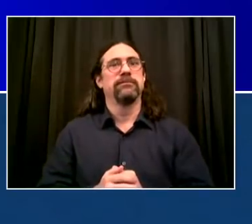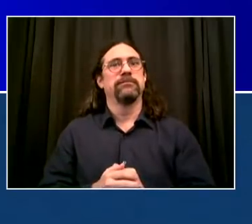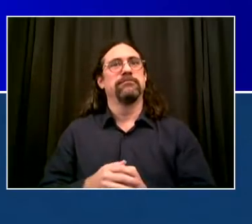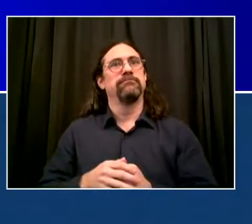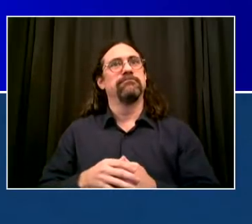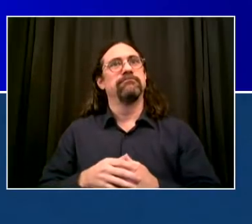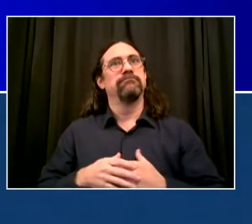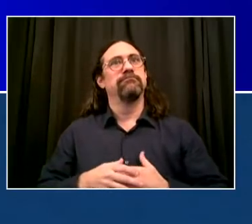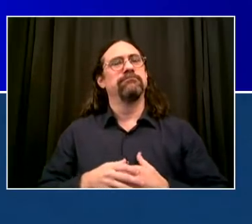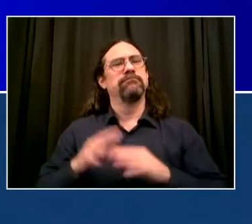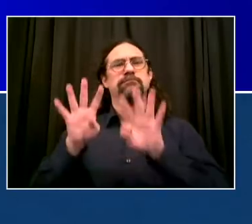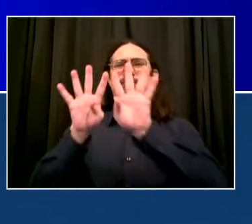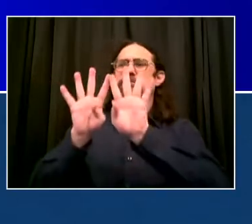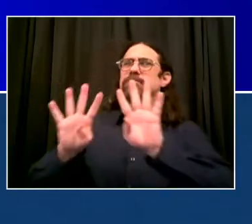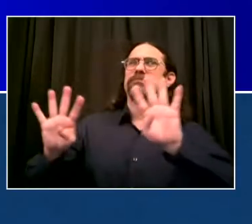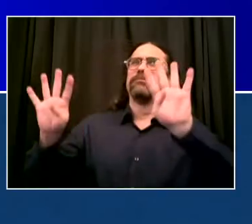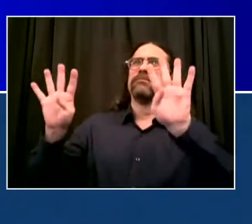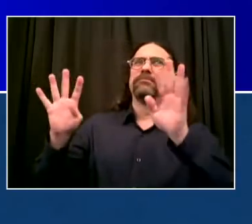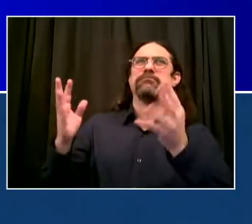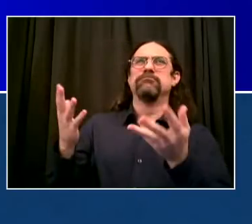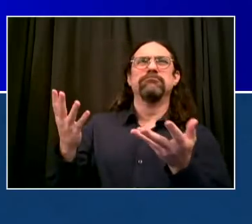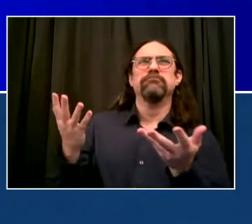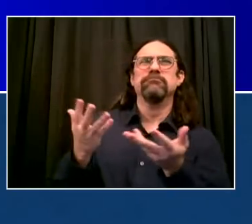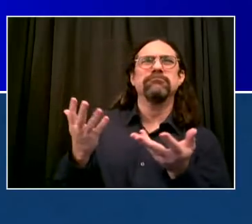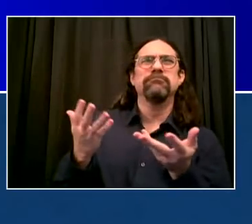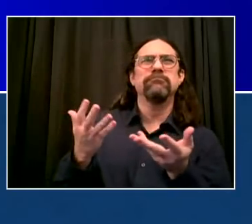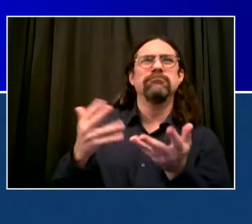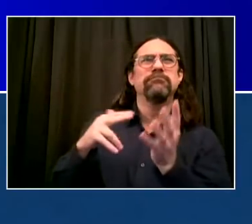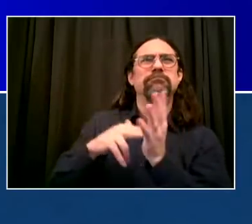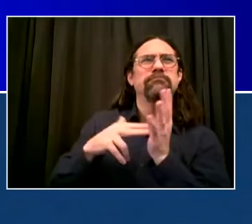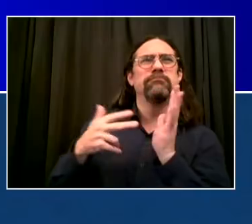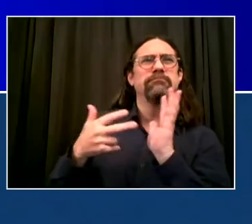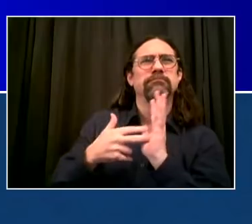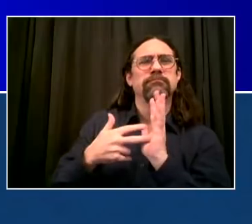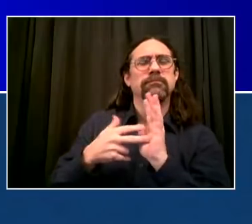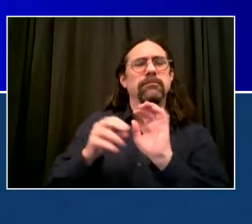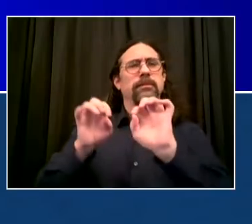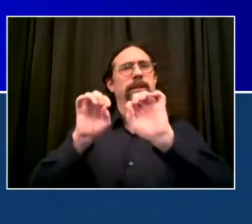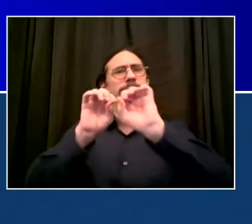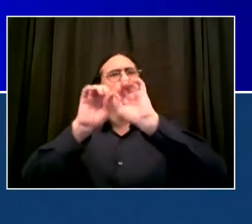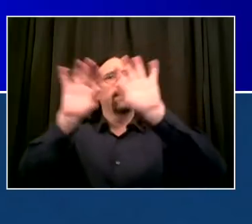HAPPY HOLIDAY TO ALL. THIS IS THE TIME TO THINK ABOUT WHAATT HE HOLIDAY TELLS US AND